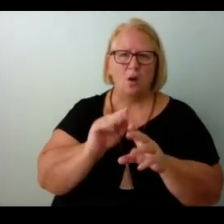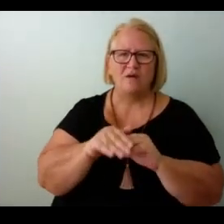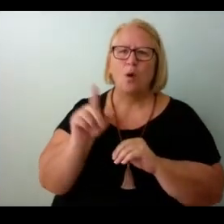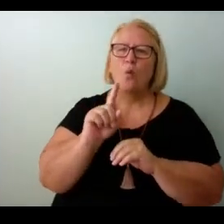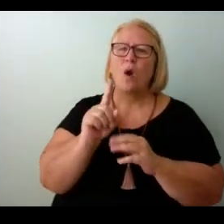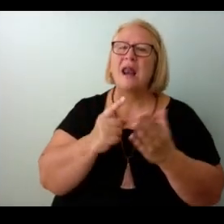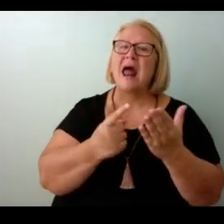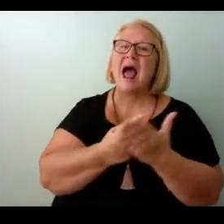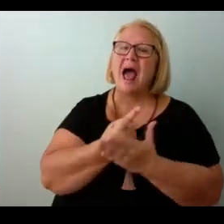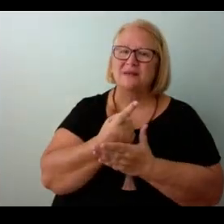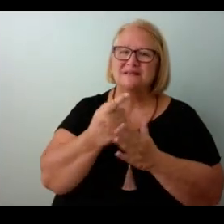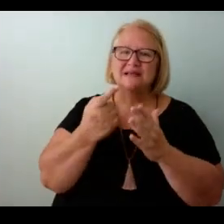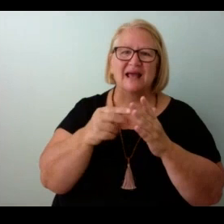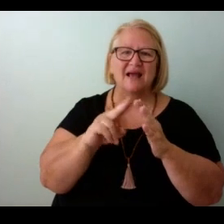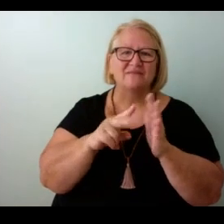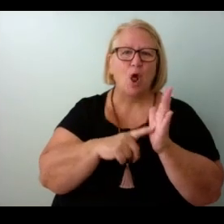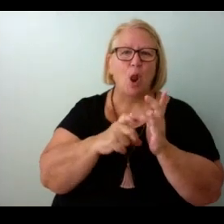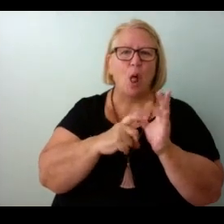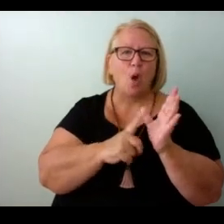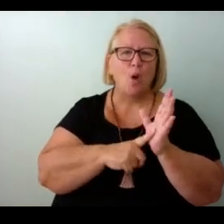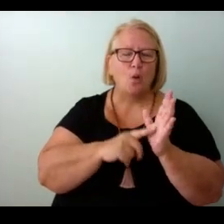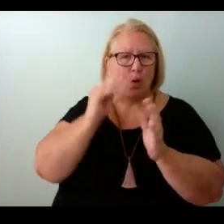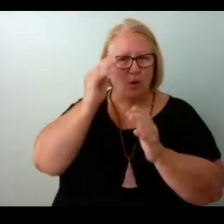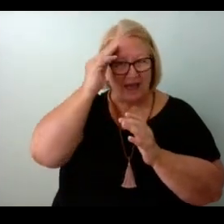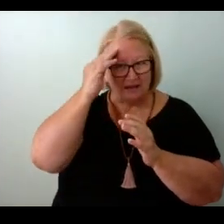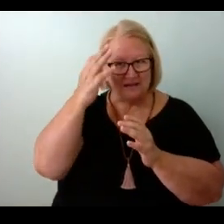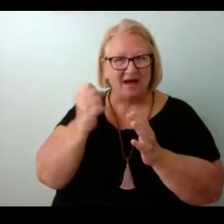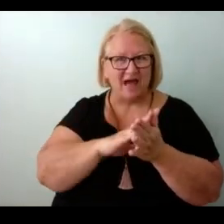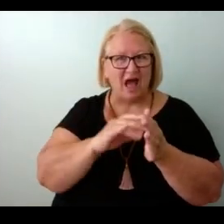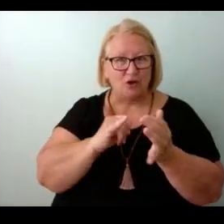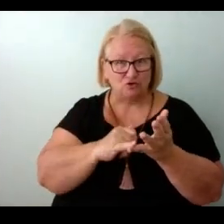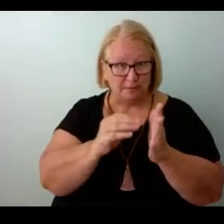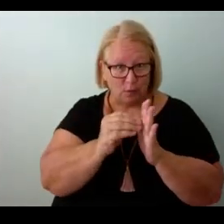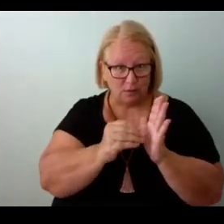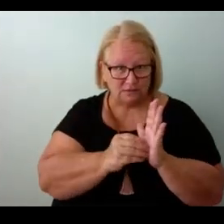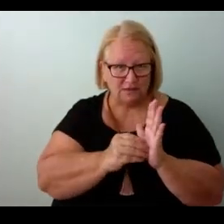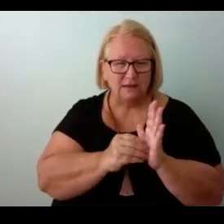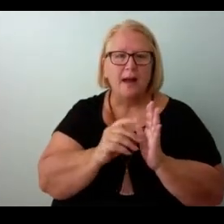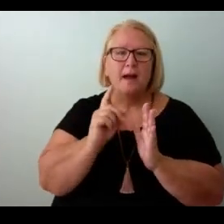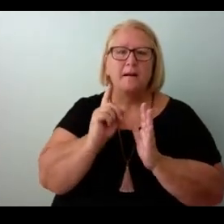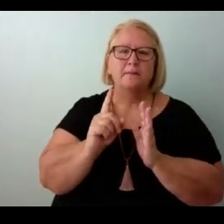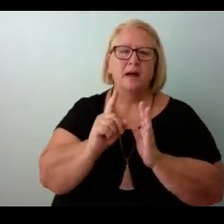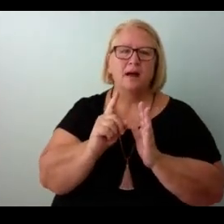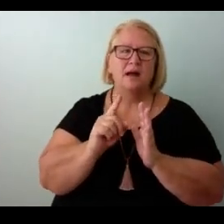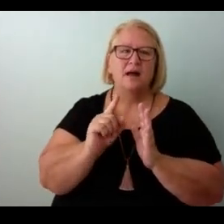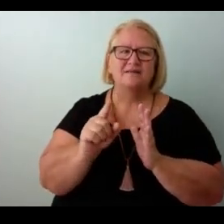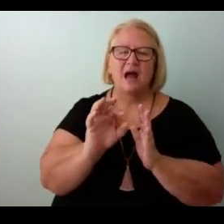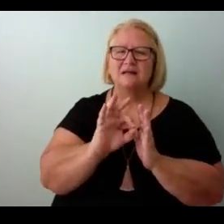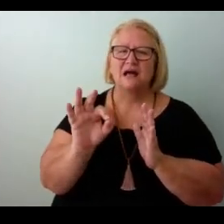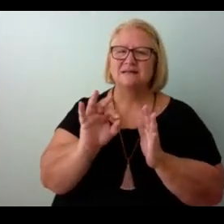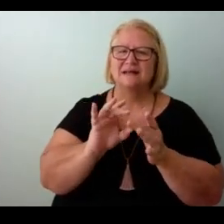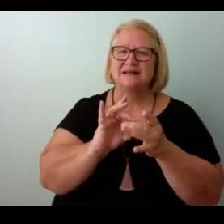a local council has hardship policies doesn't engage with those hardship policies and doesn't